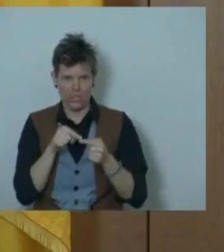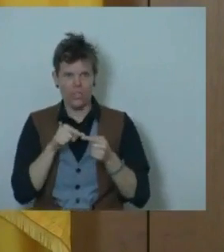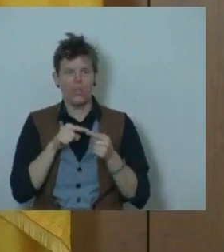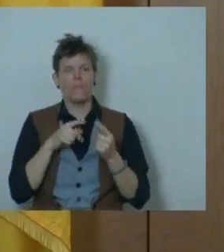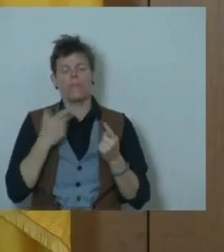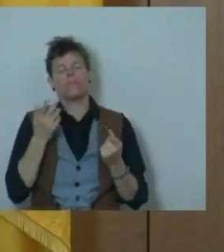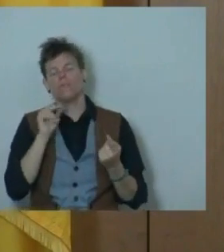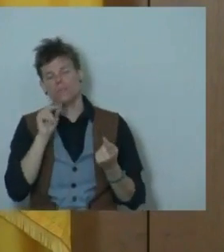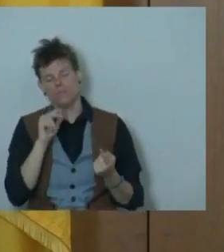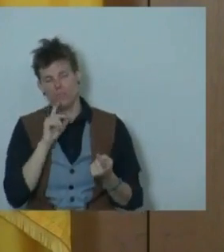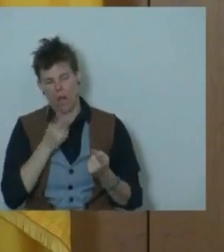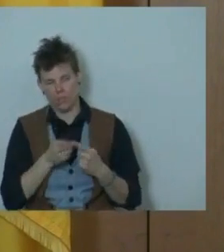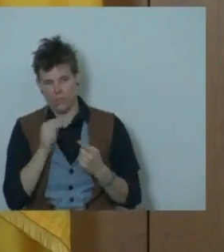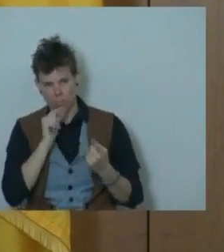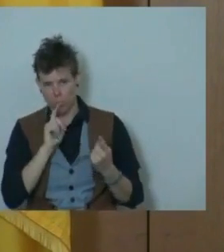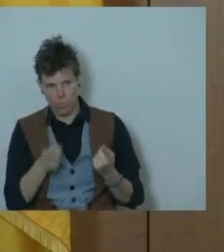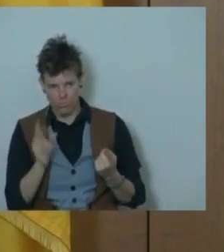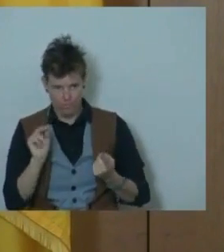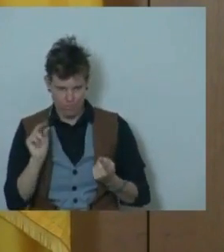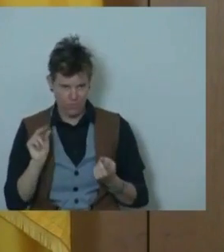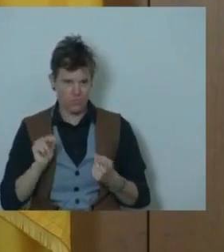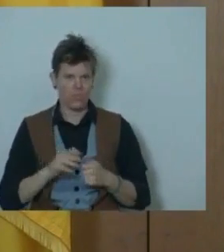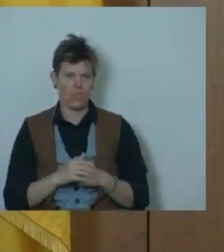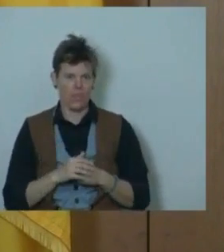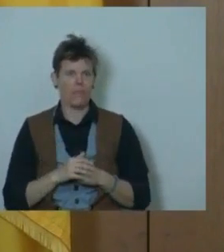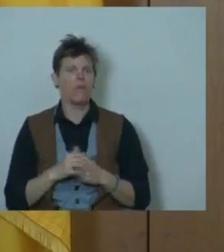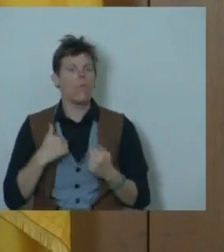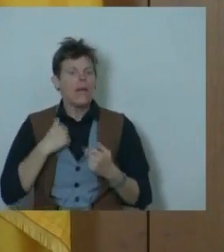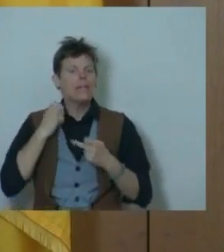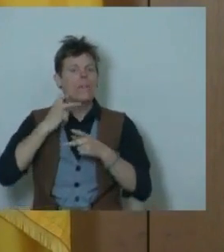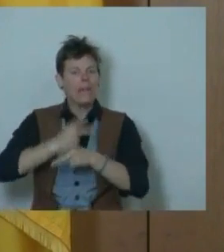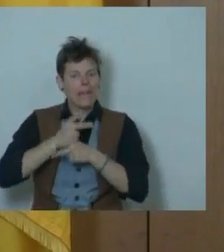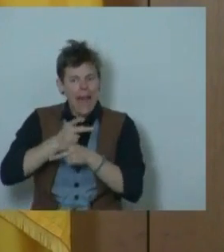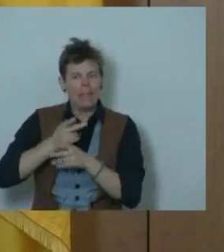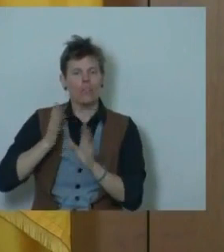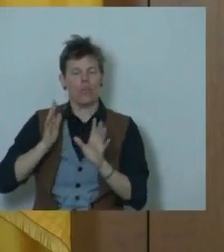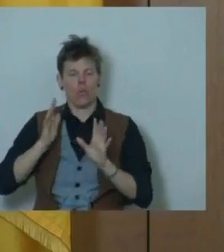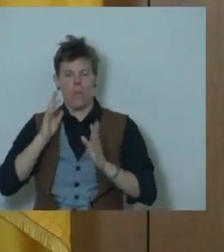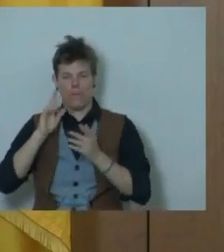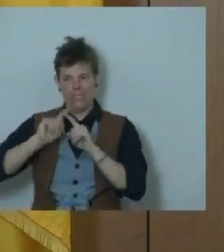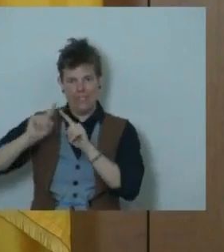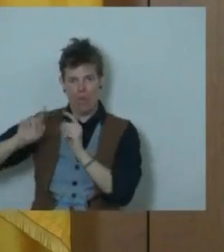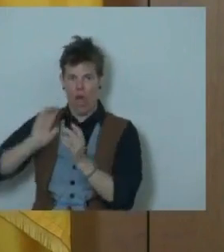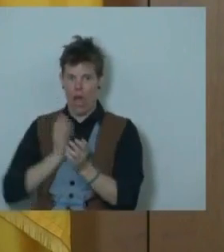HERE IS OUR LETTER, OUR STAMP OF APPROVAL. NOT TRUE. IT IS A COMPLETE FRAUD.